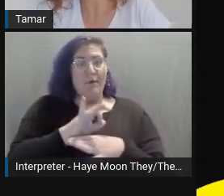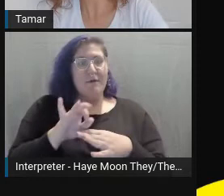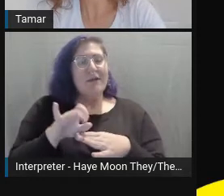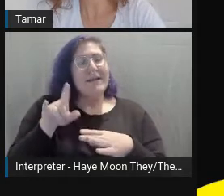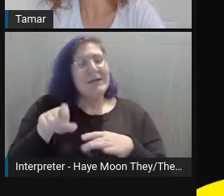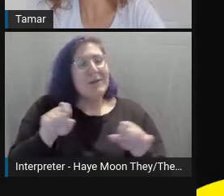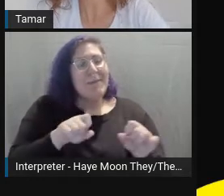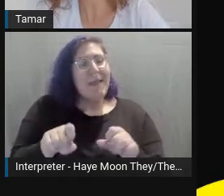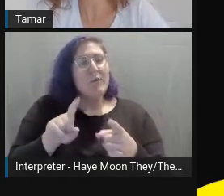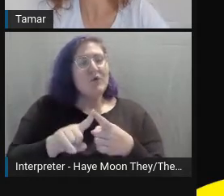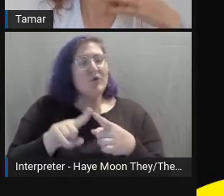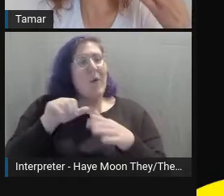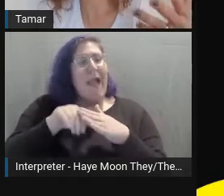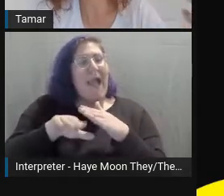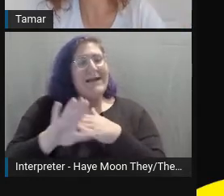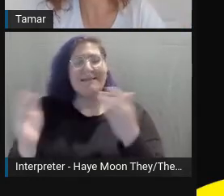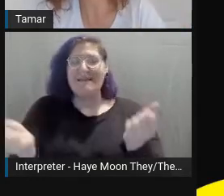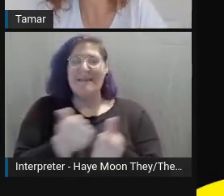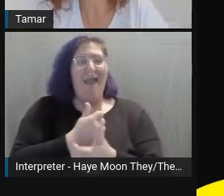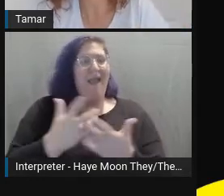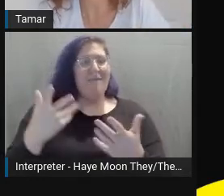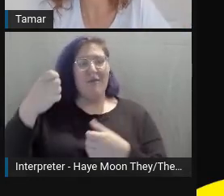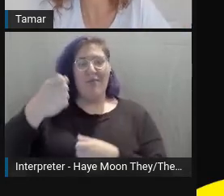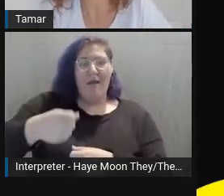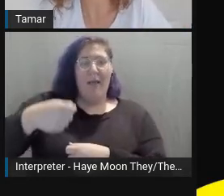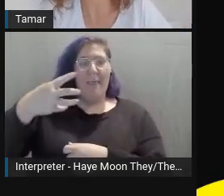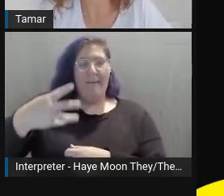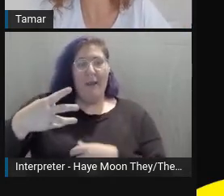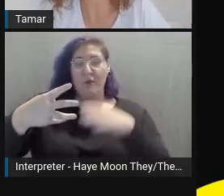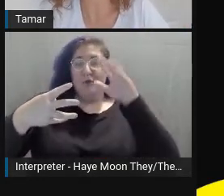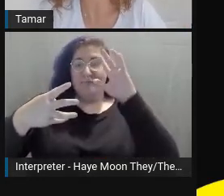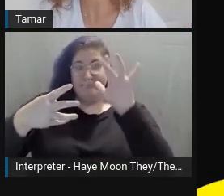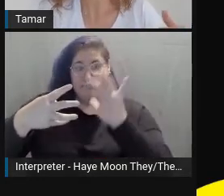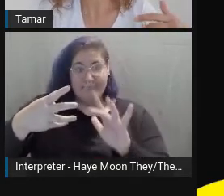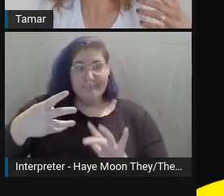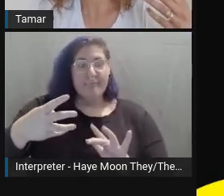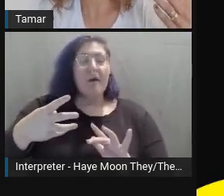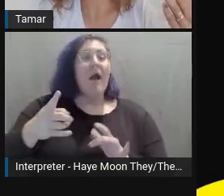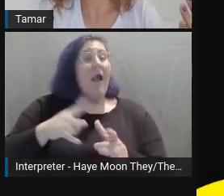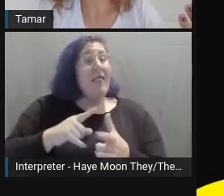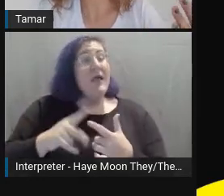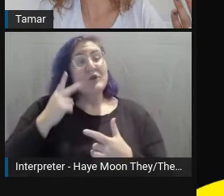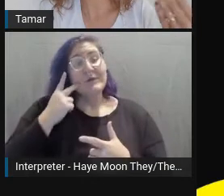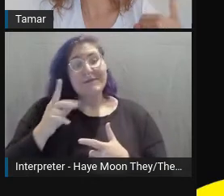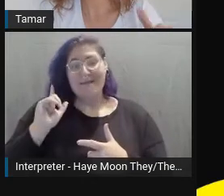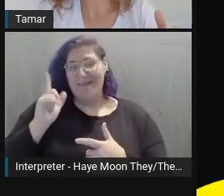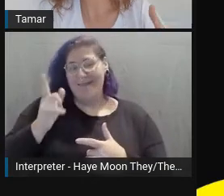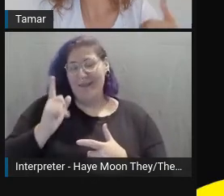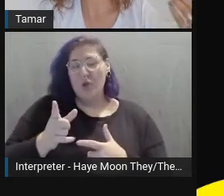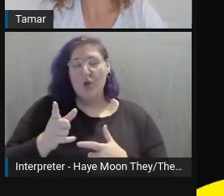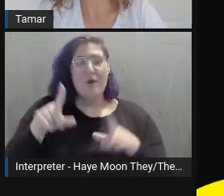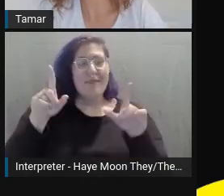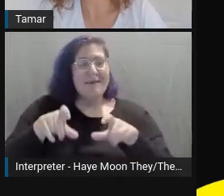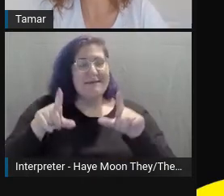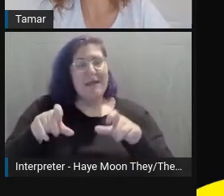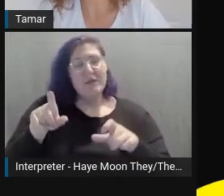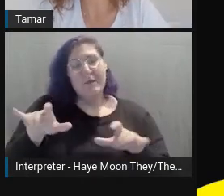Then, of course, you'll see in the next few slides, the tests that also have to be implemented not only to make sure